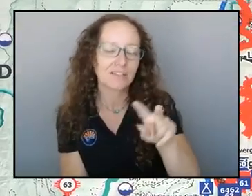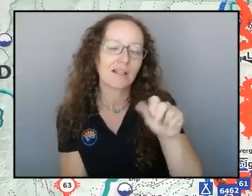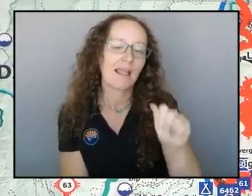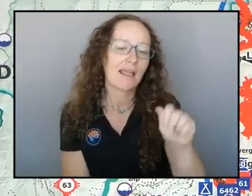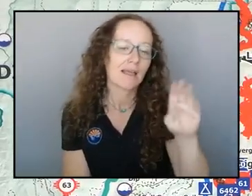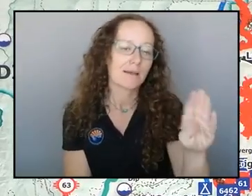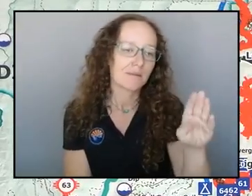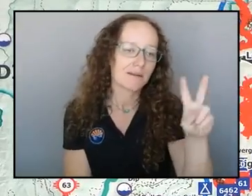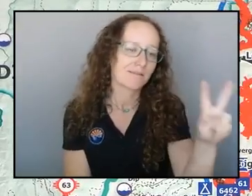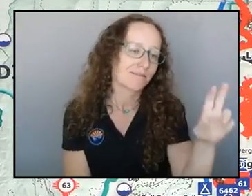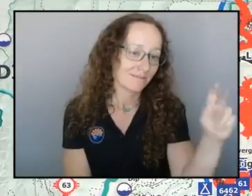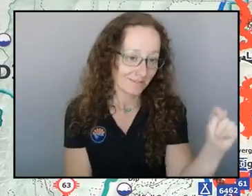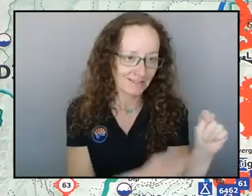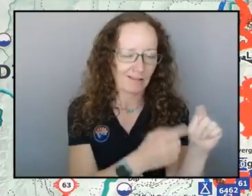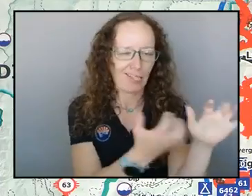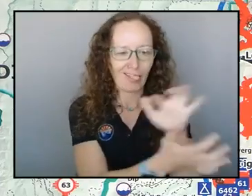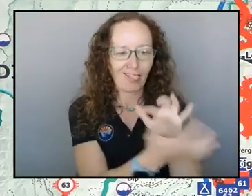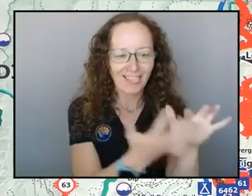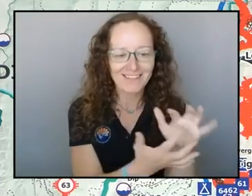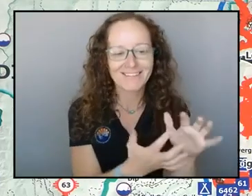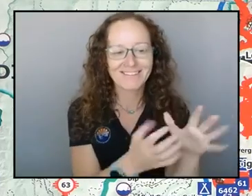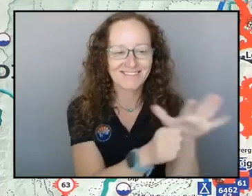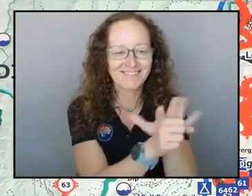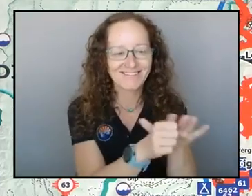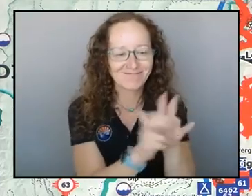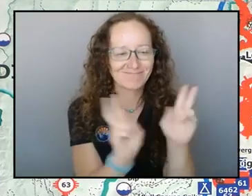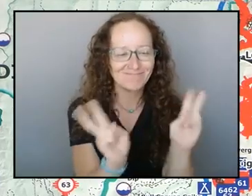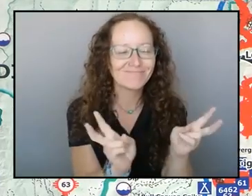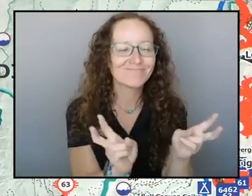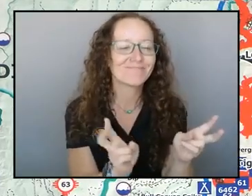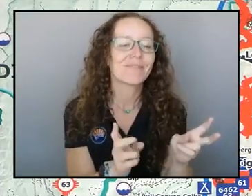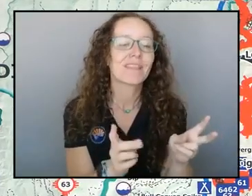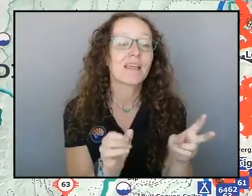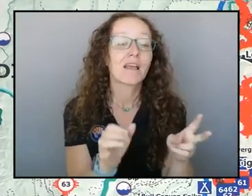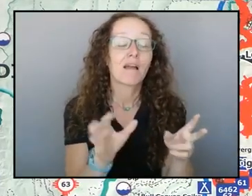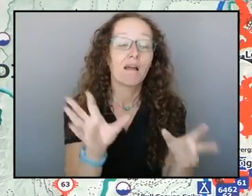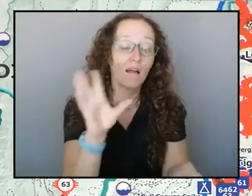about 12/100" here at the Las Vegas Municipal Airport and